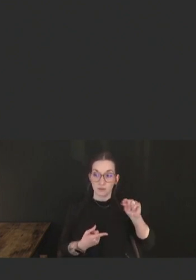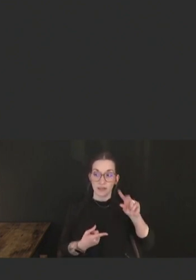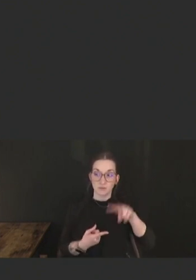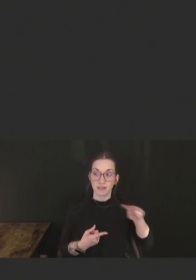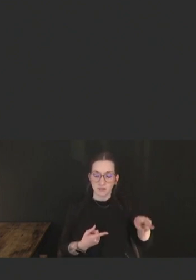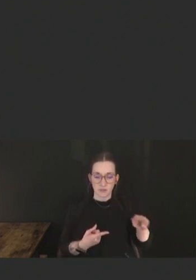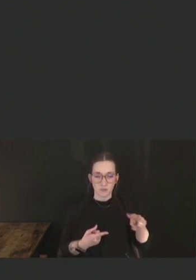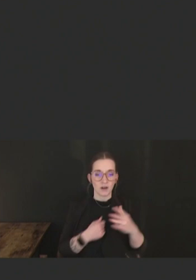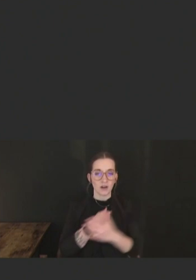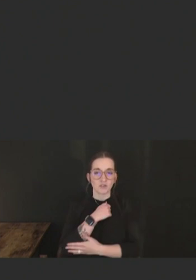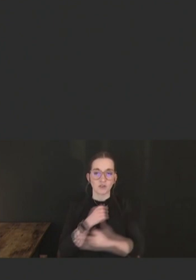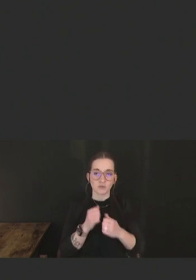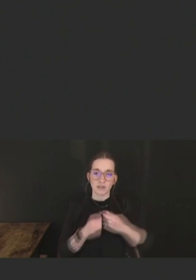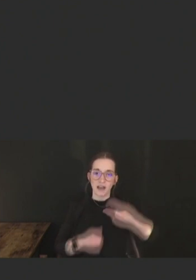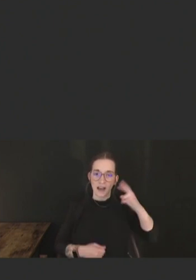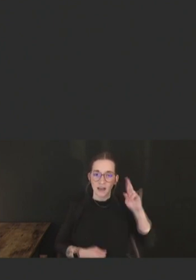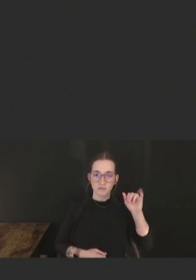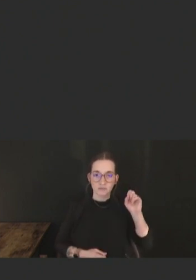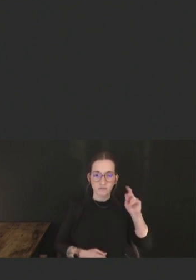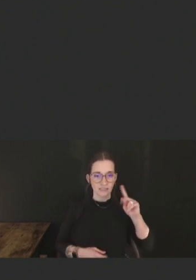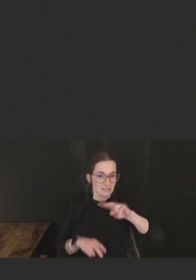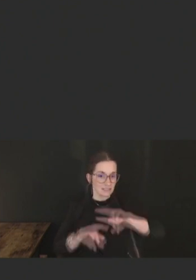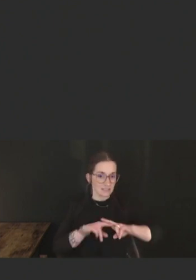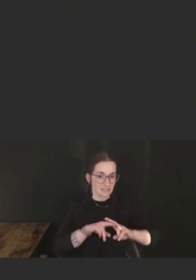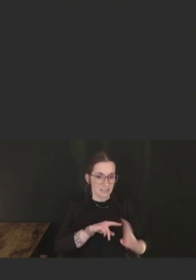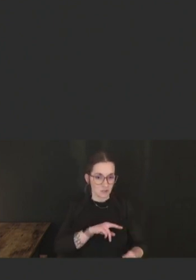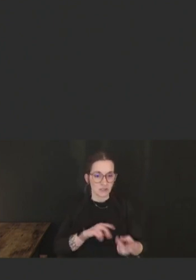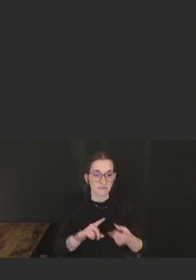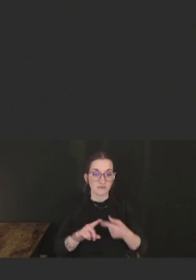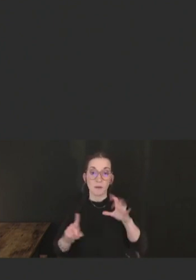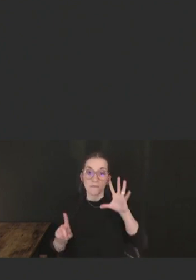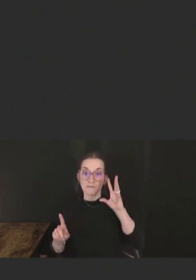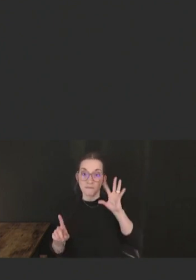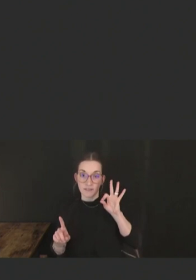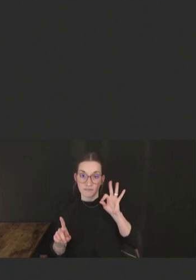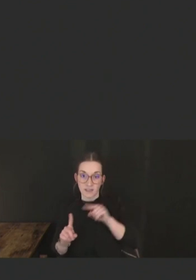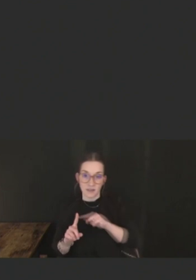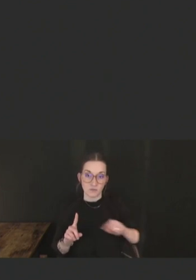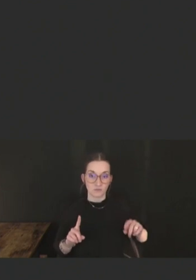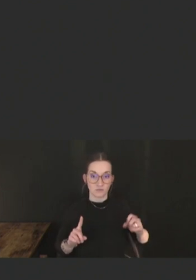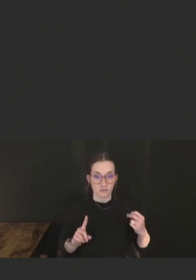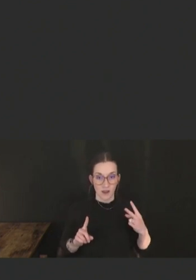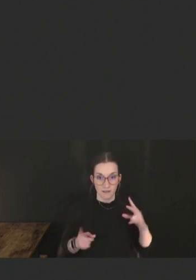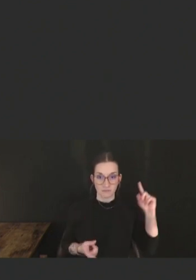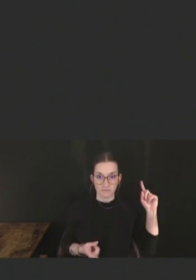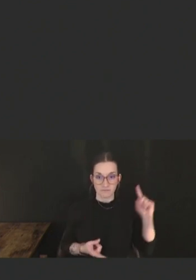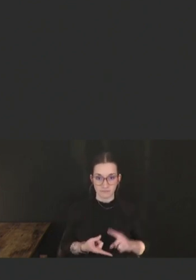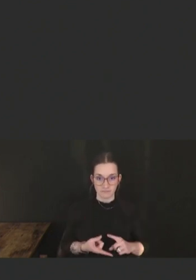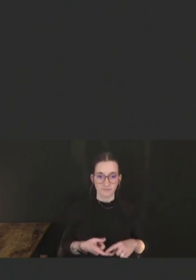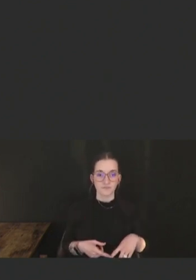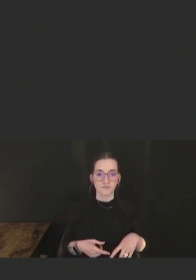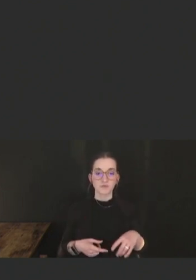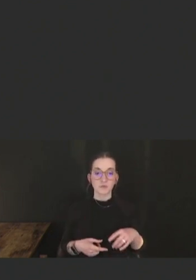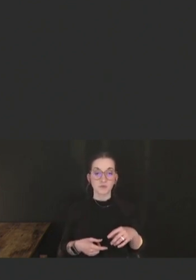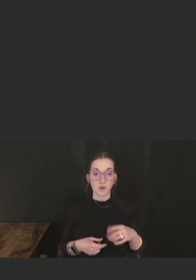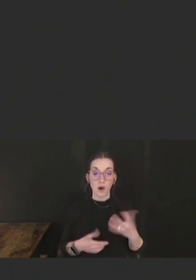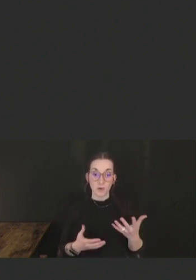from tetanus, decreased from 59 to 12 nations. Although Kiwanis has helped address global vaccine-preventable diseases, they've been